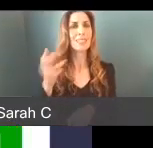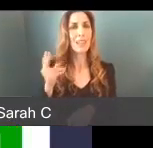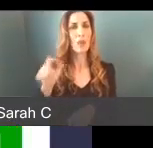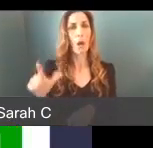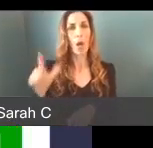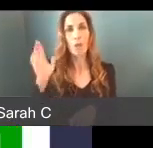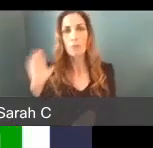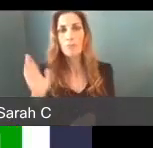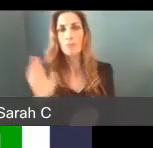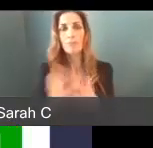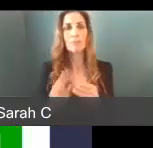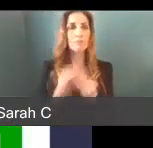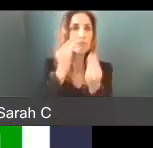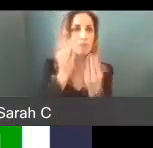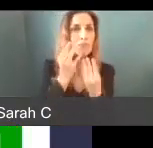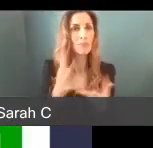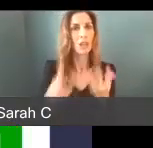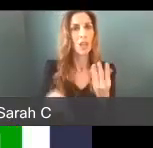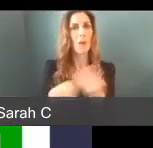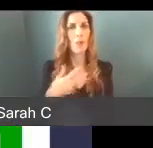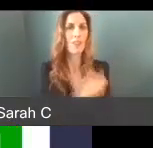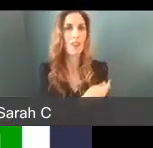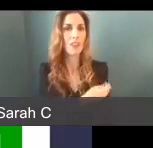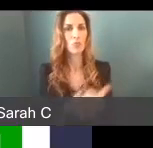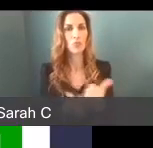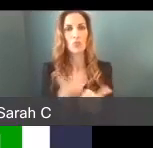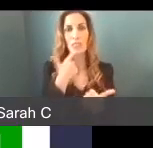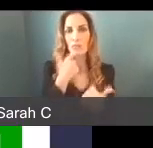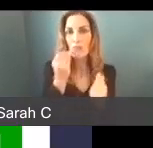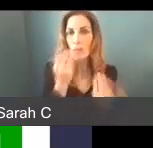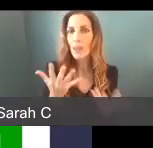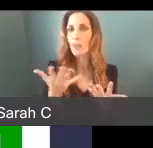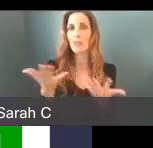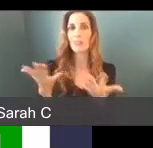the latest information on the vaccine rollout and answer as many questions as we can.